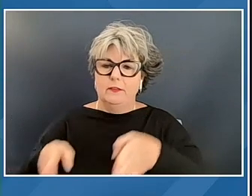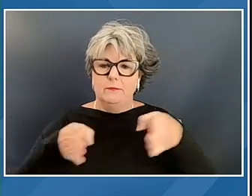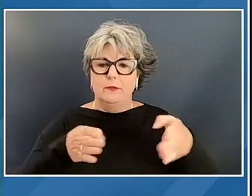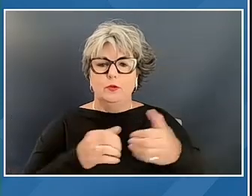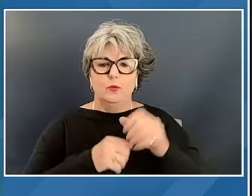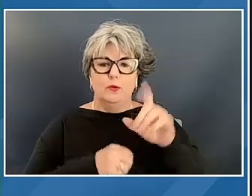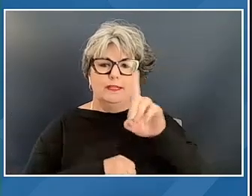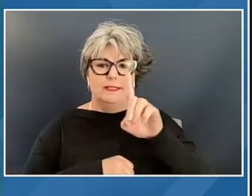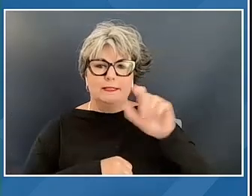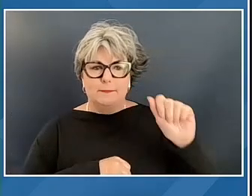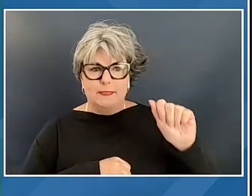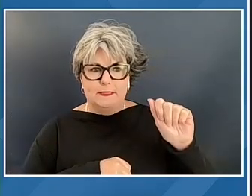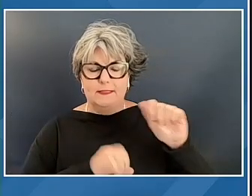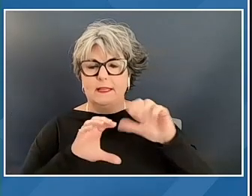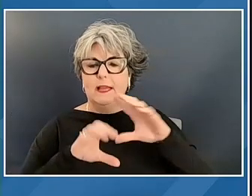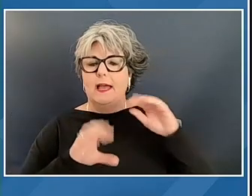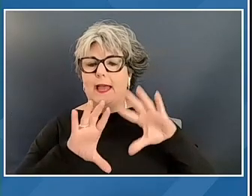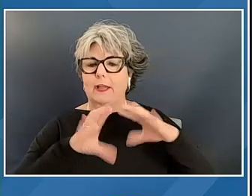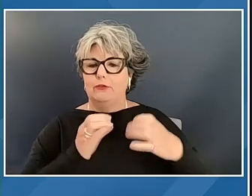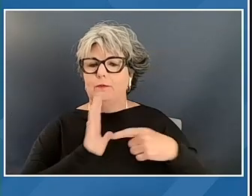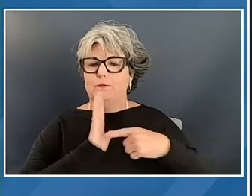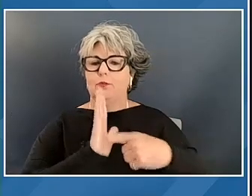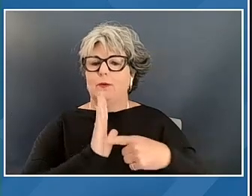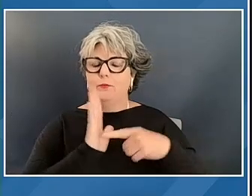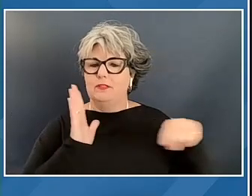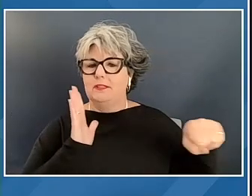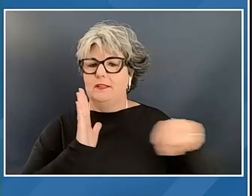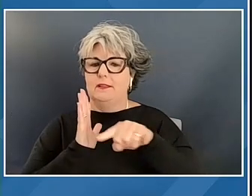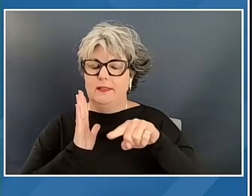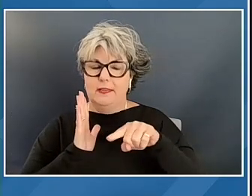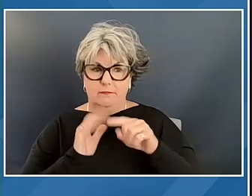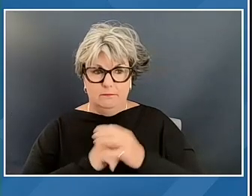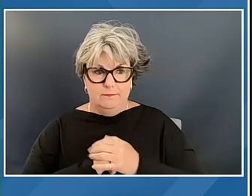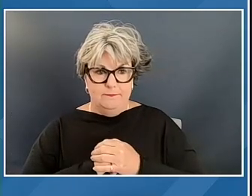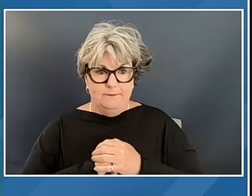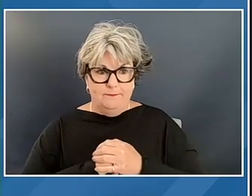groups that represent them. Can we- we can have discussion on it.